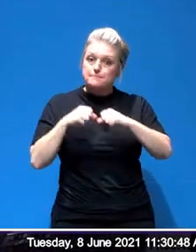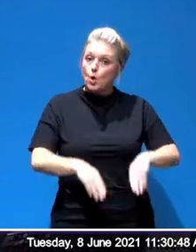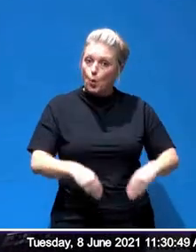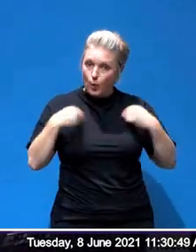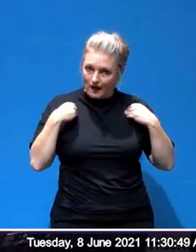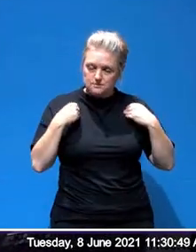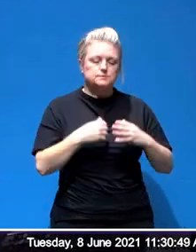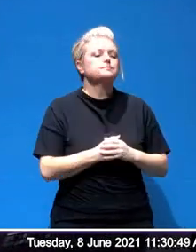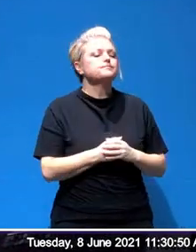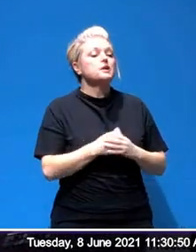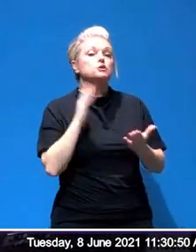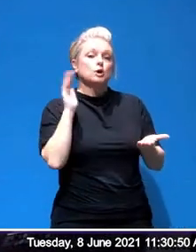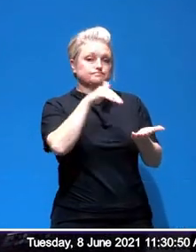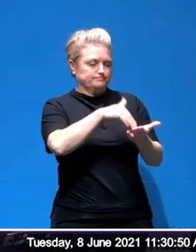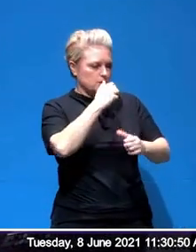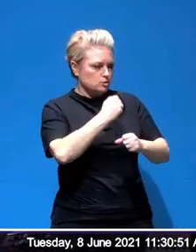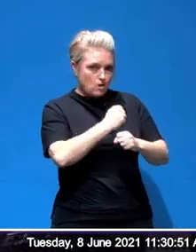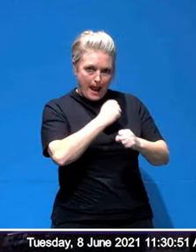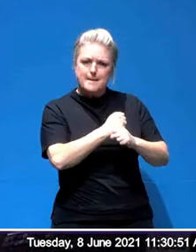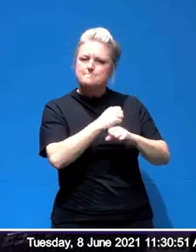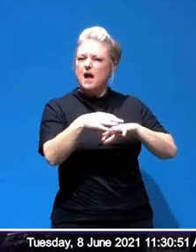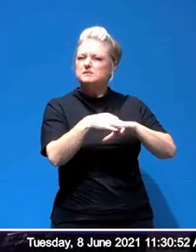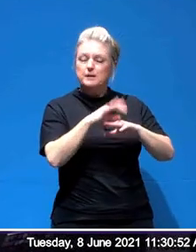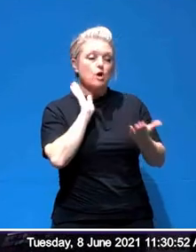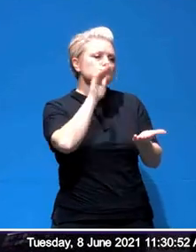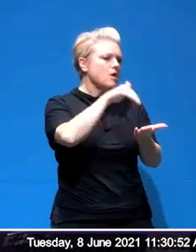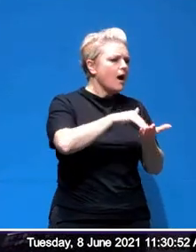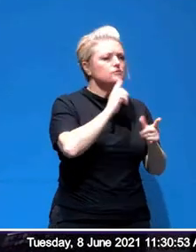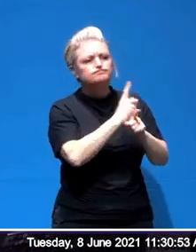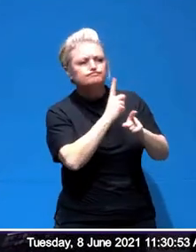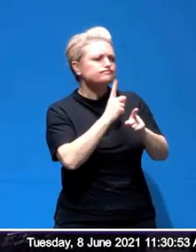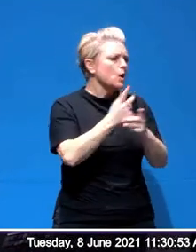Graham told the staff --- told me that staff were unable to find the quilt.